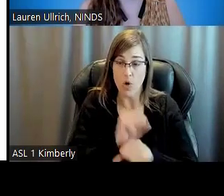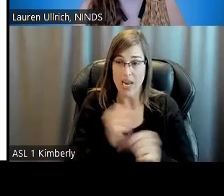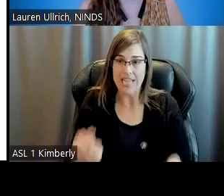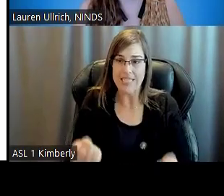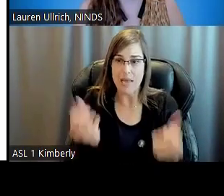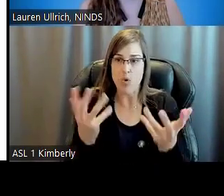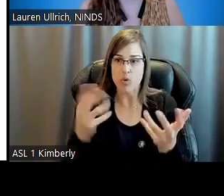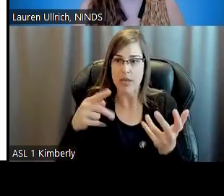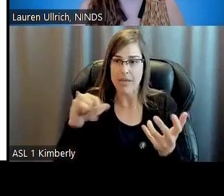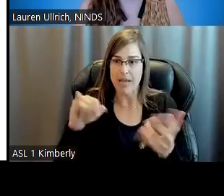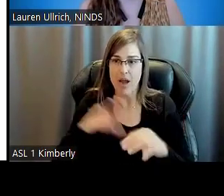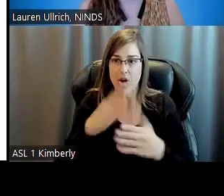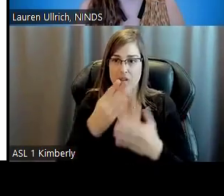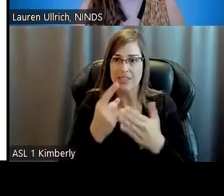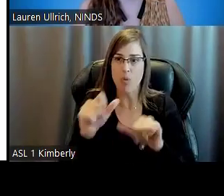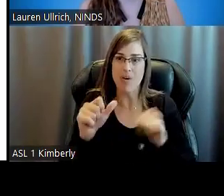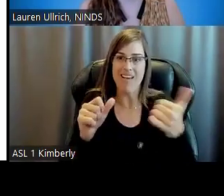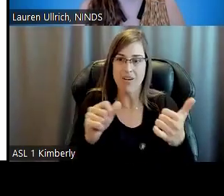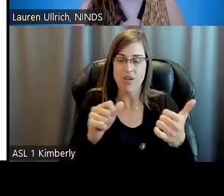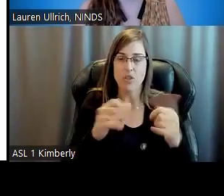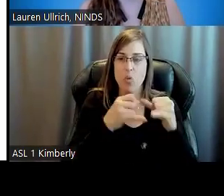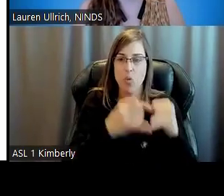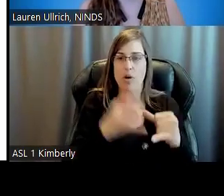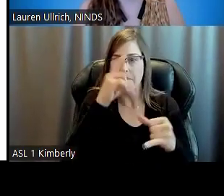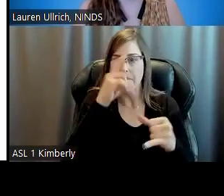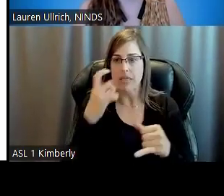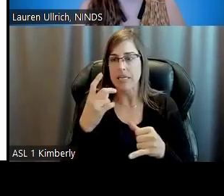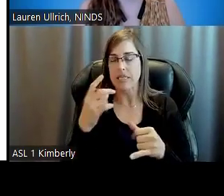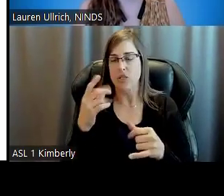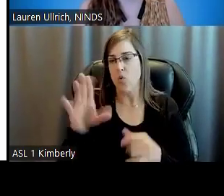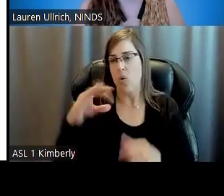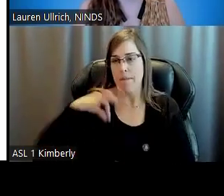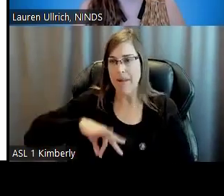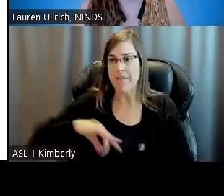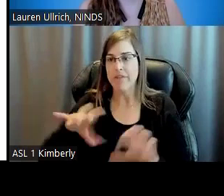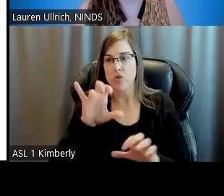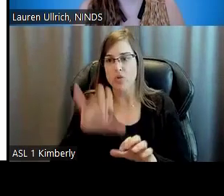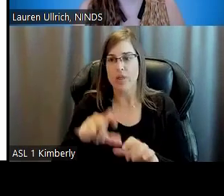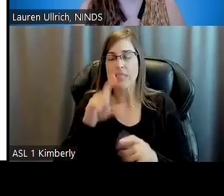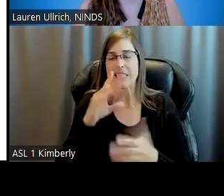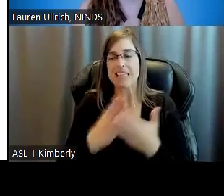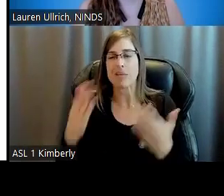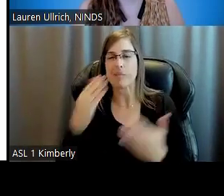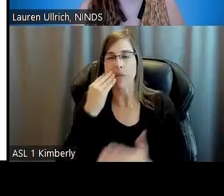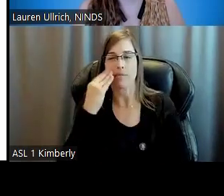on somebody else's award. It's to your benefit to do that. And so that's just something to be aware of.